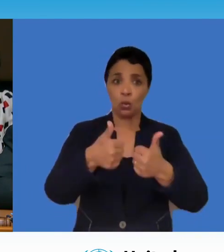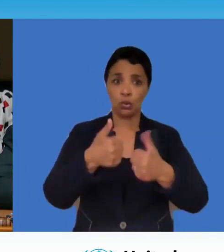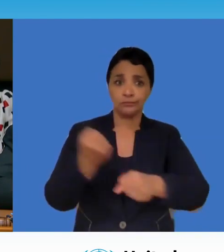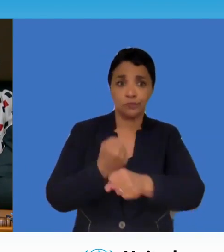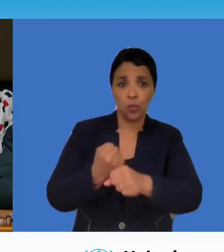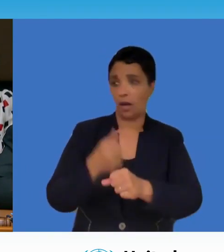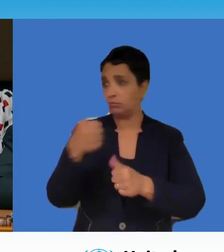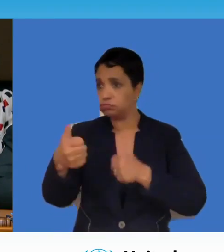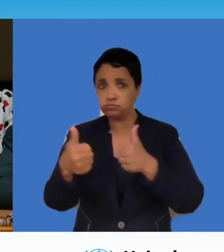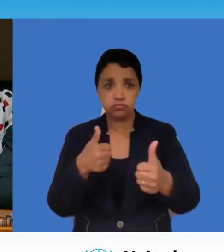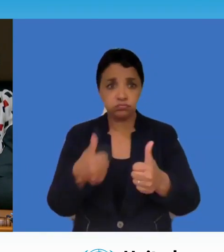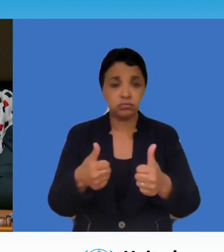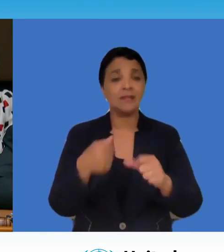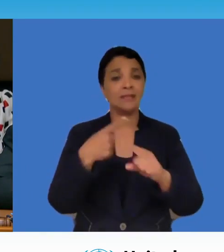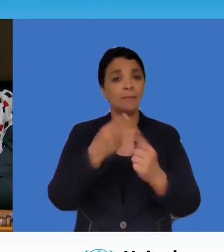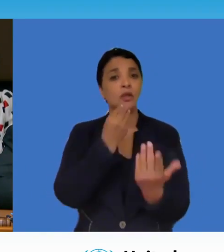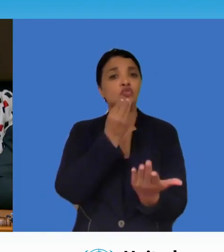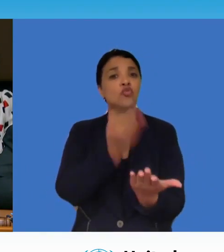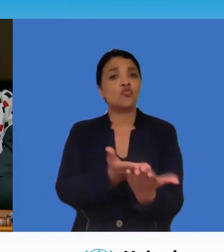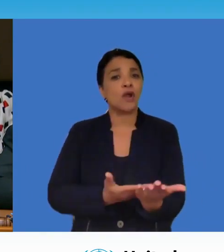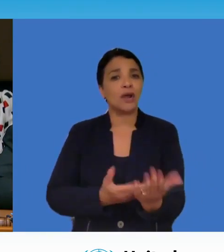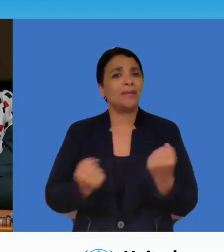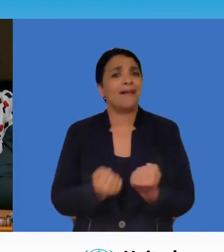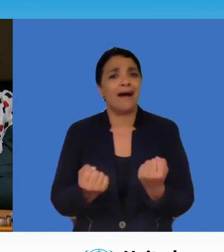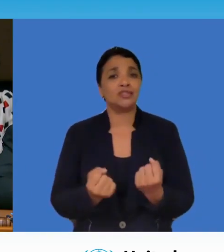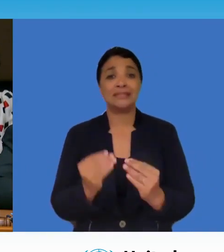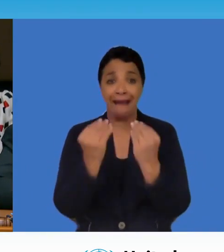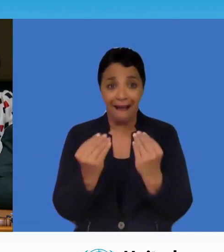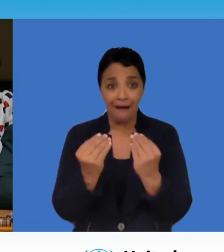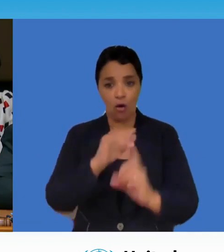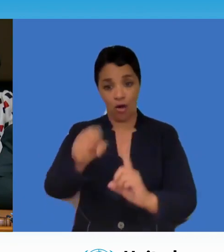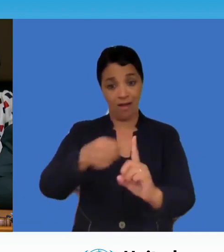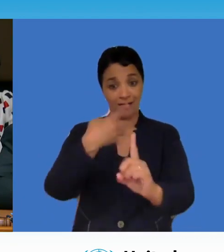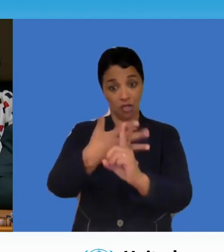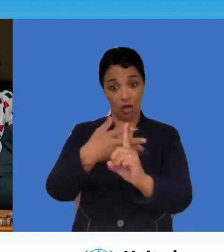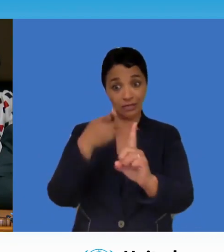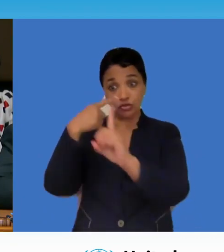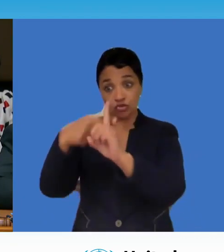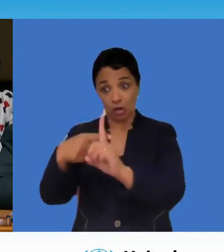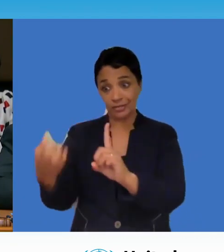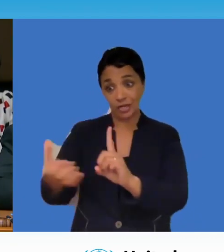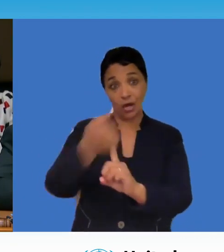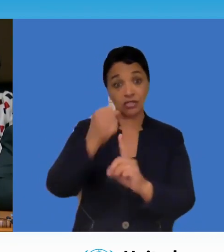practices and recommends actions to put the world on track to achieve the relevant goals